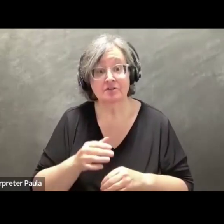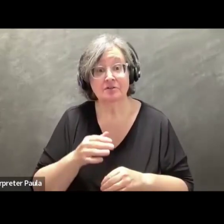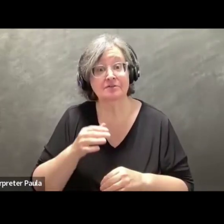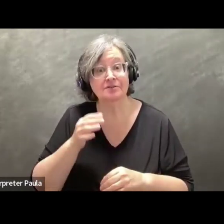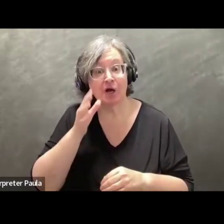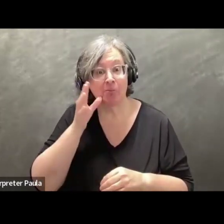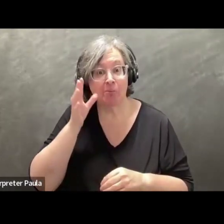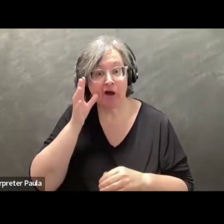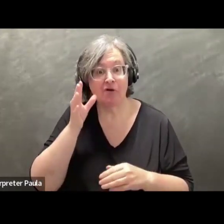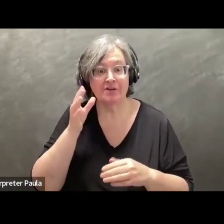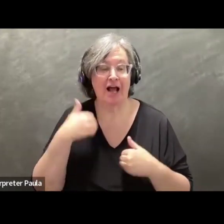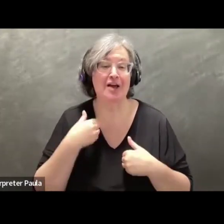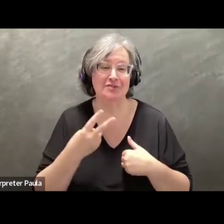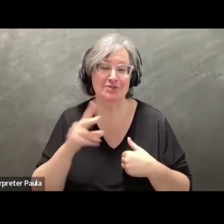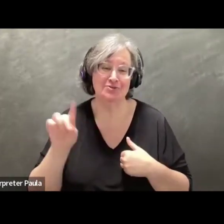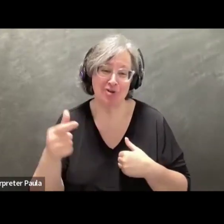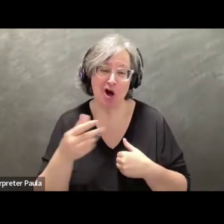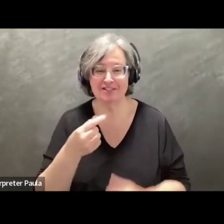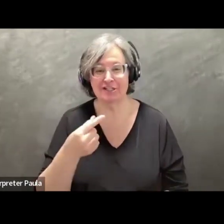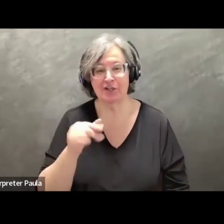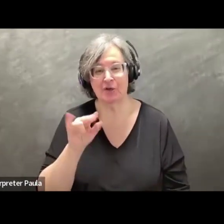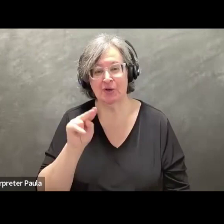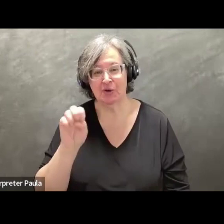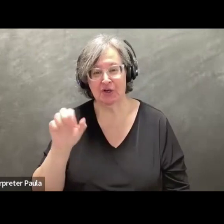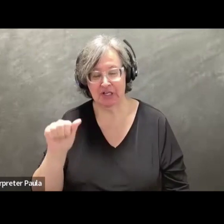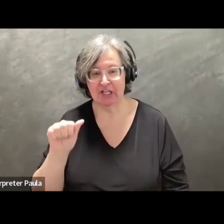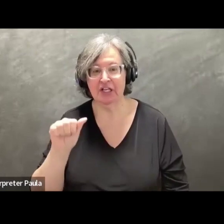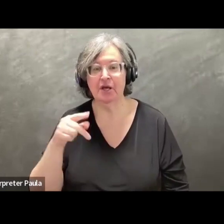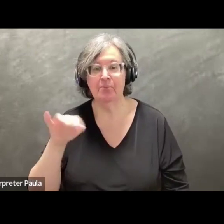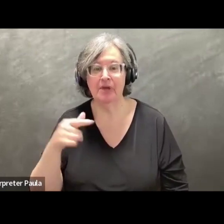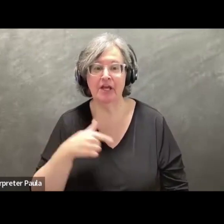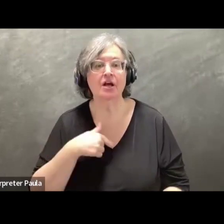guinea pig, and I live openly with psychosis. I have worked